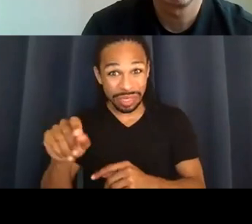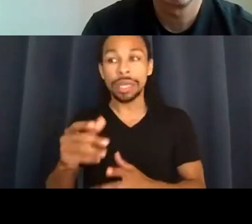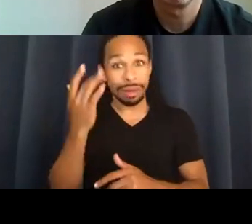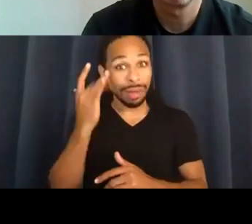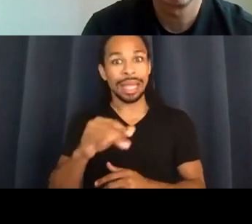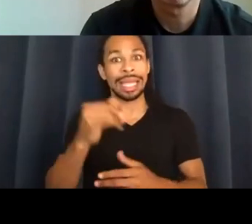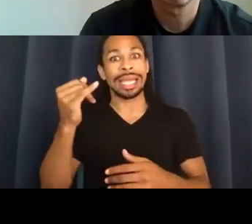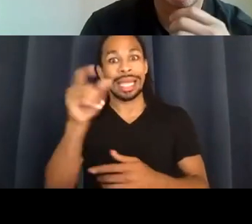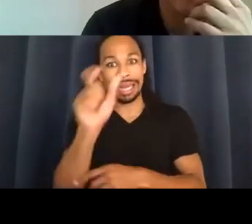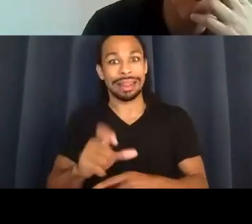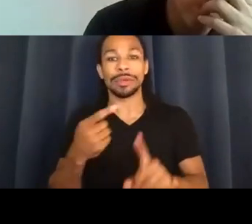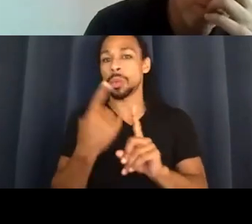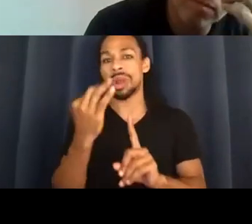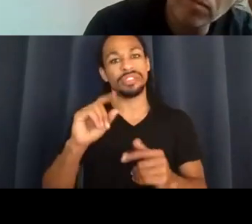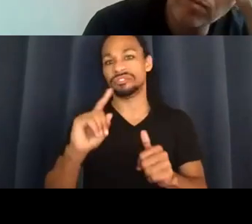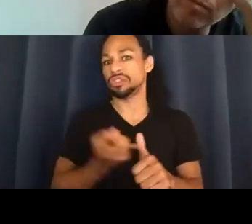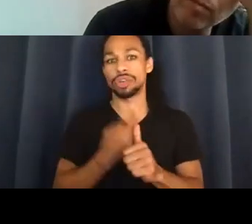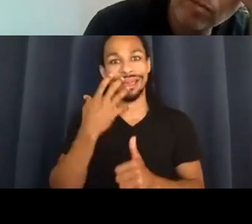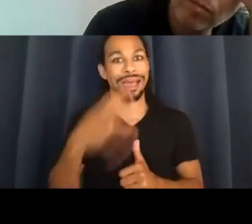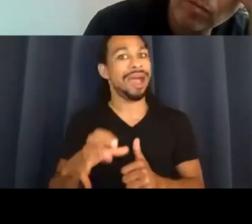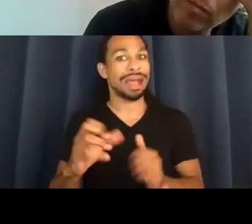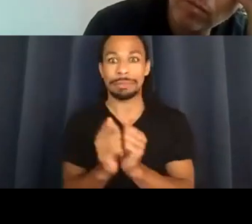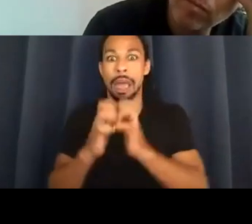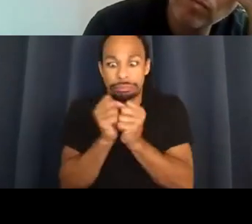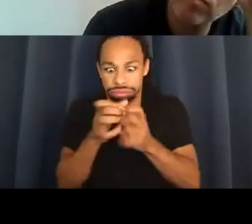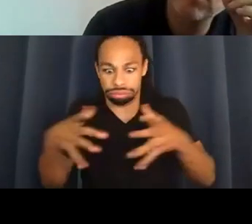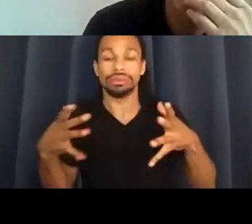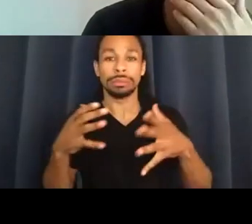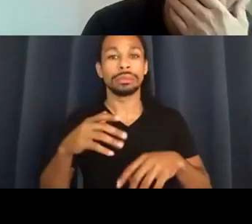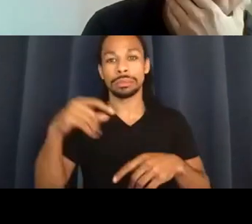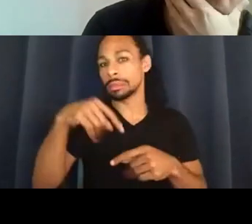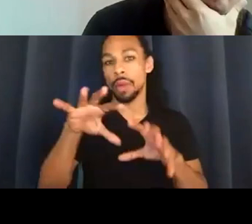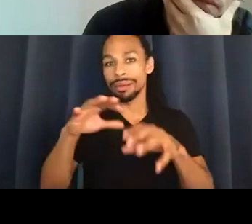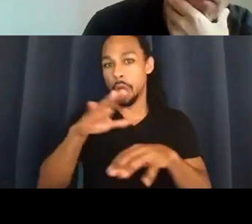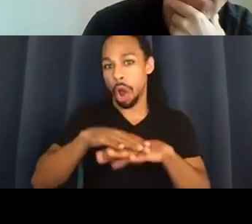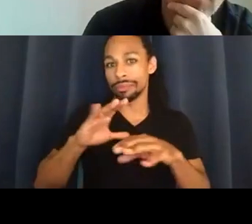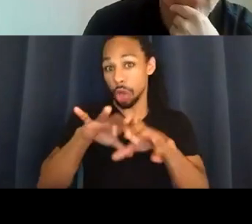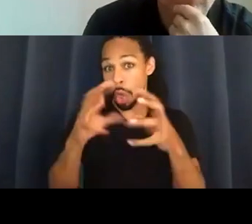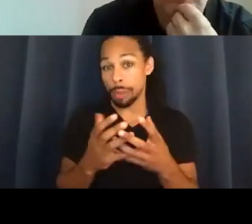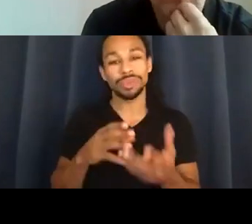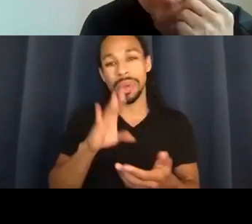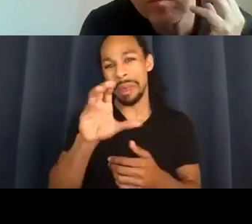hotspots on the globe. That was the beginning for us and by March 14, everything ground